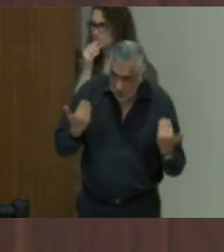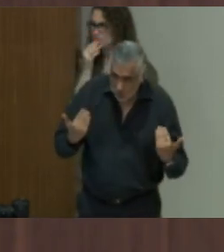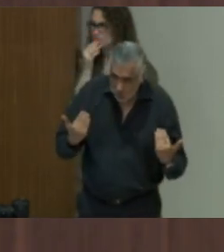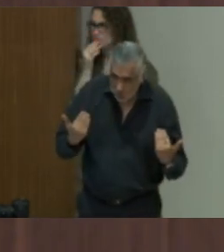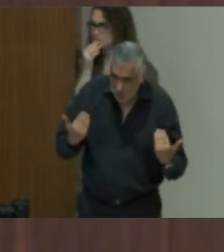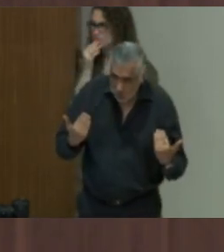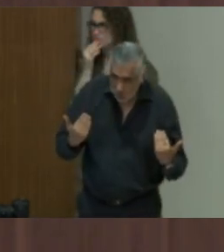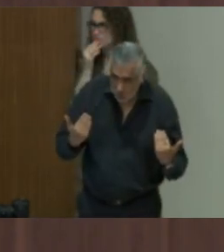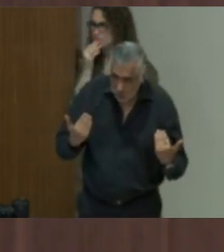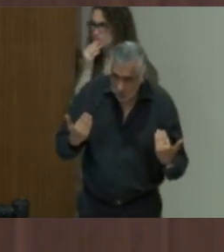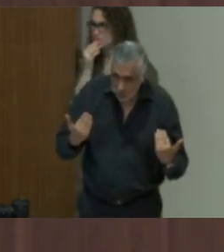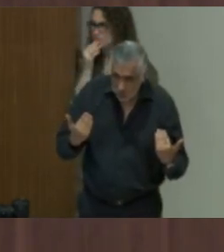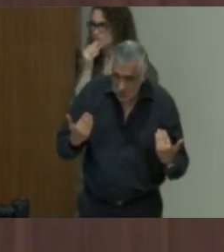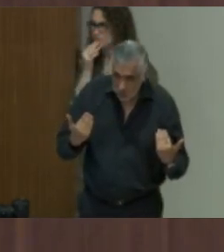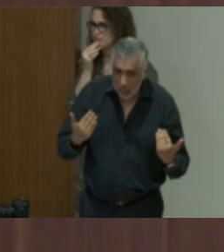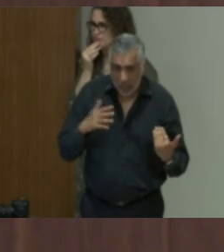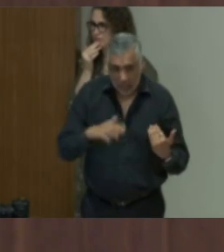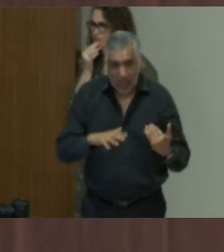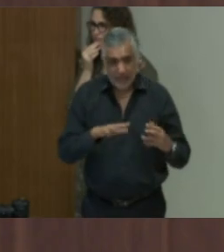at the diocesan level.